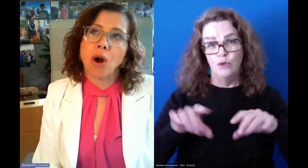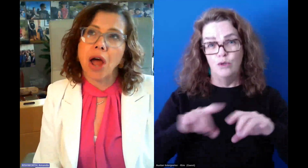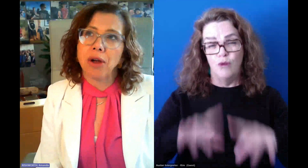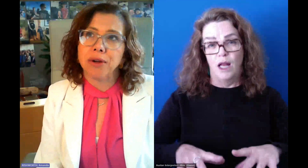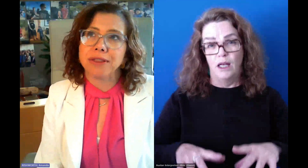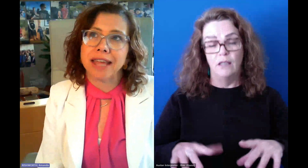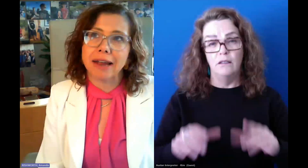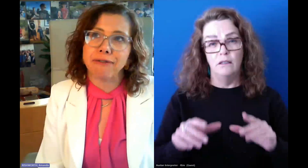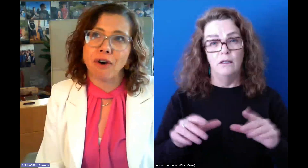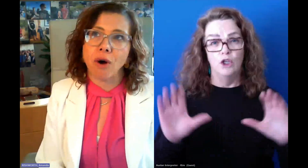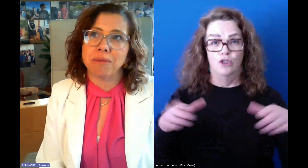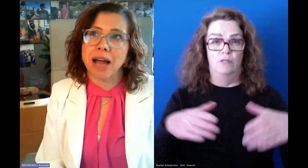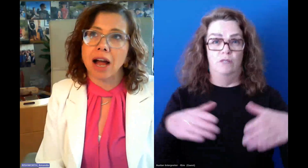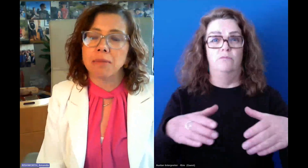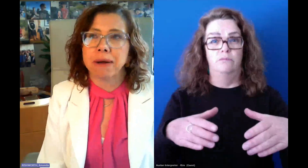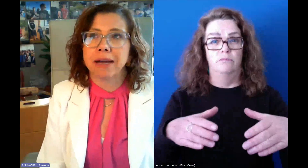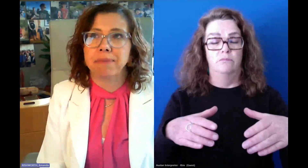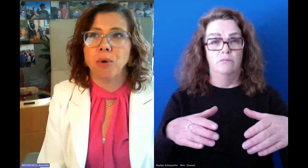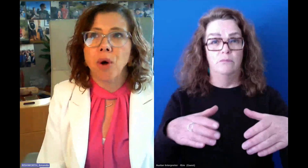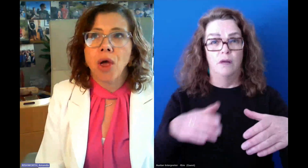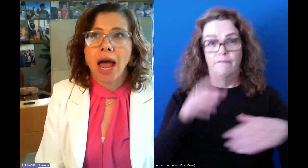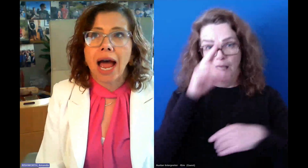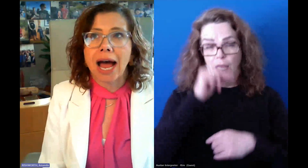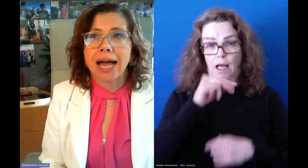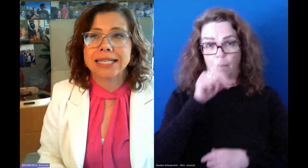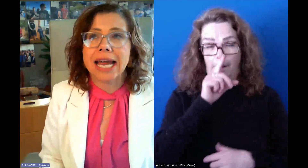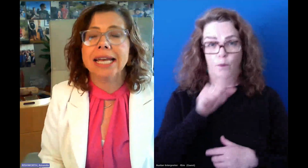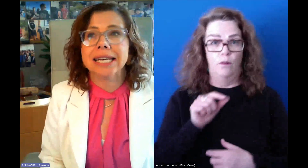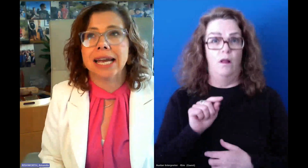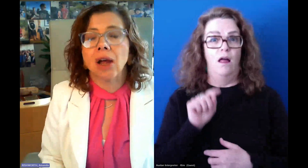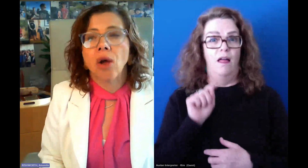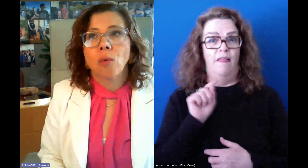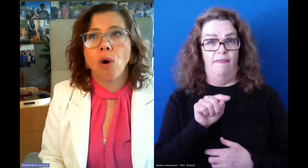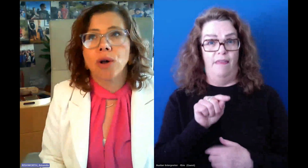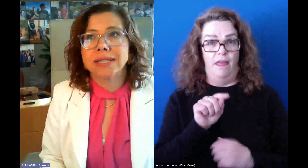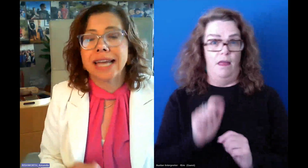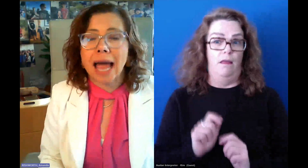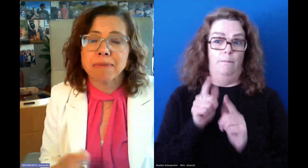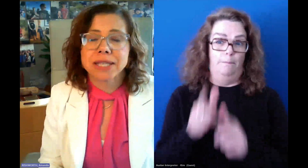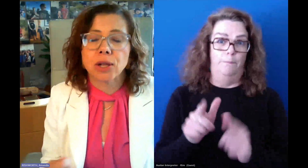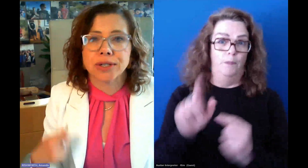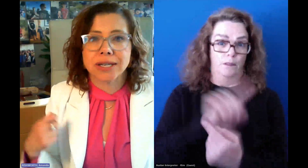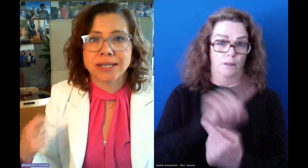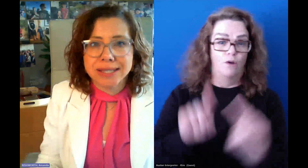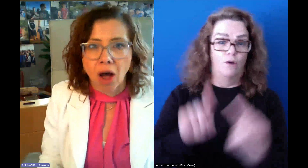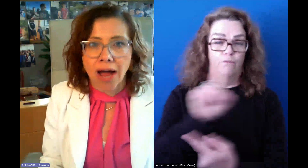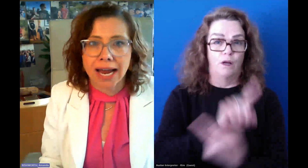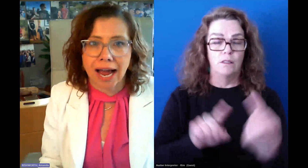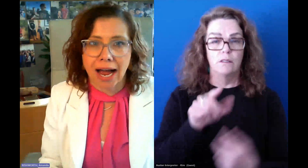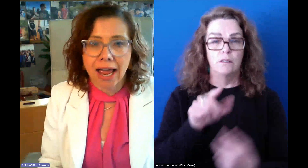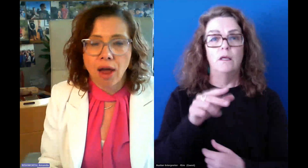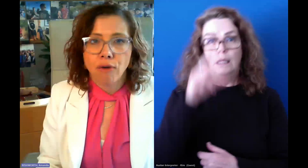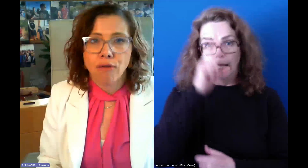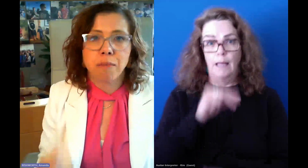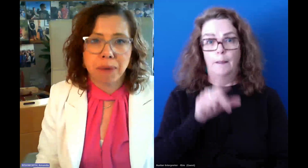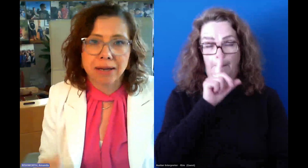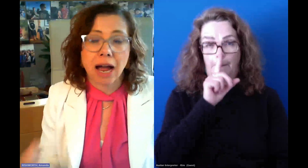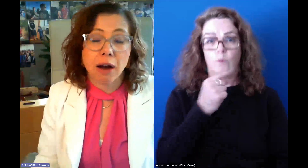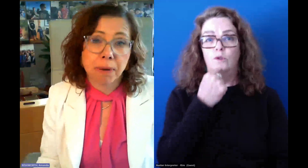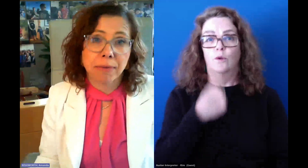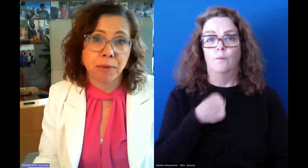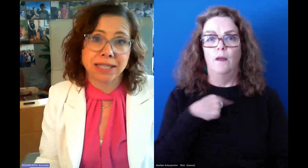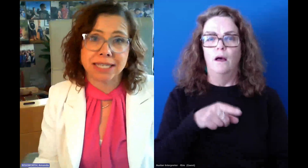what I heard there from young people attending was the absolute desire for young people with